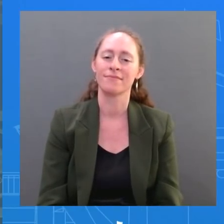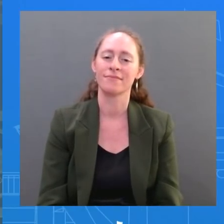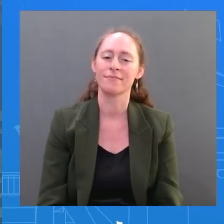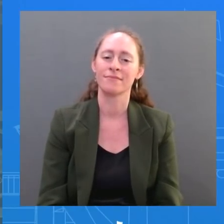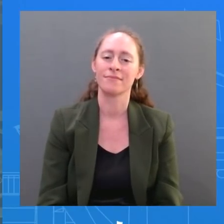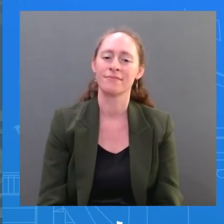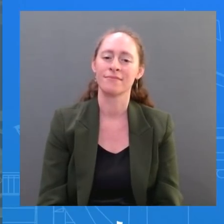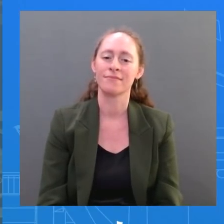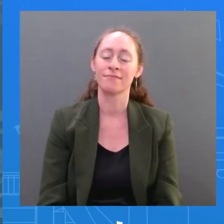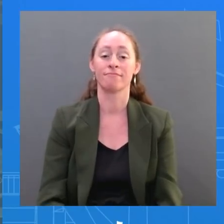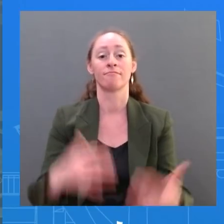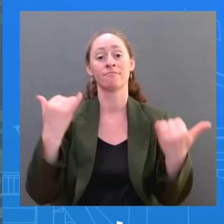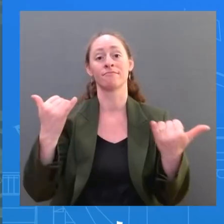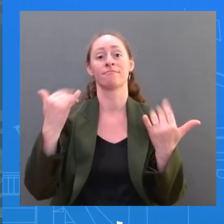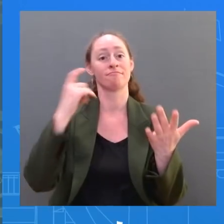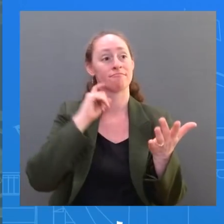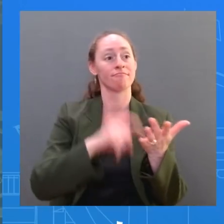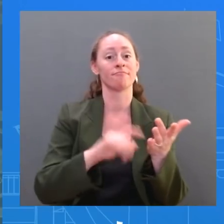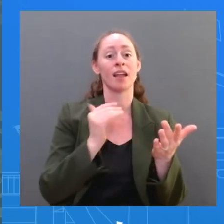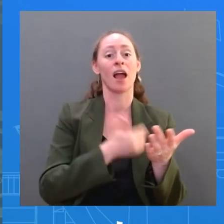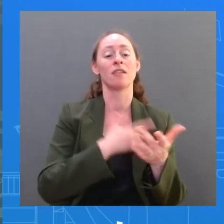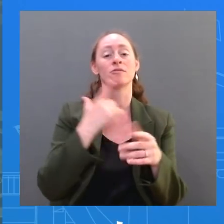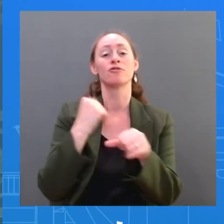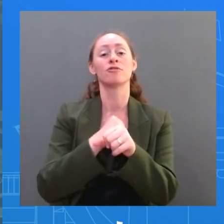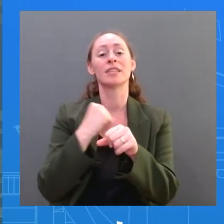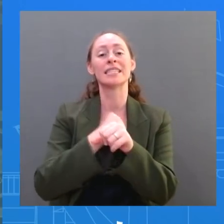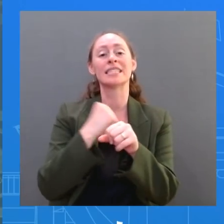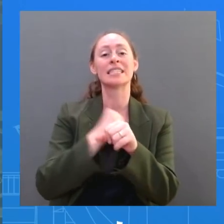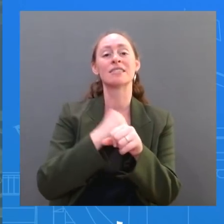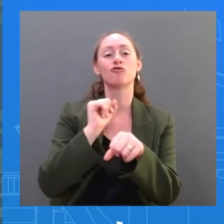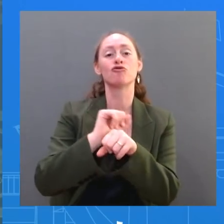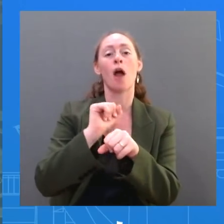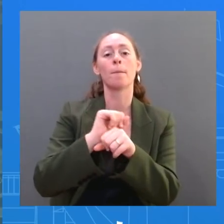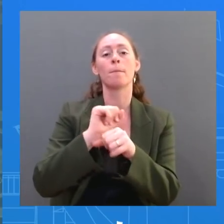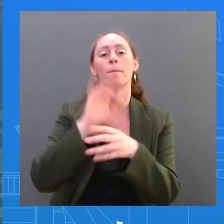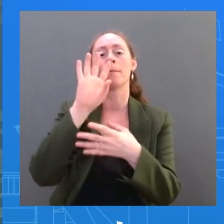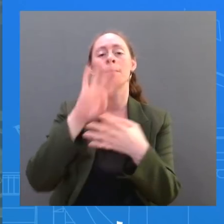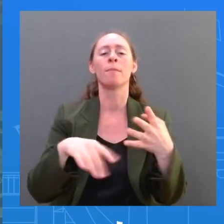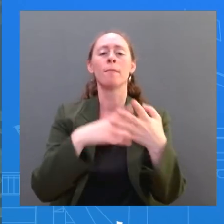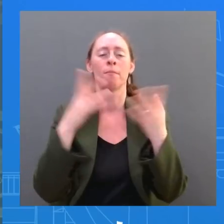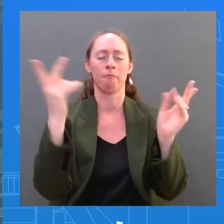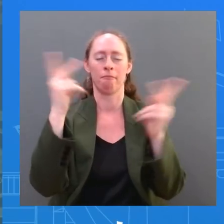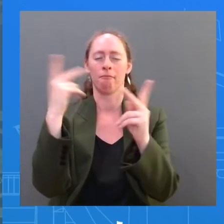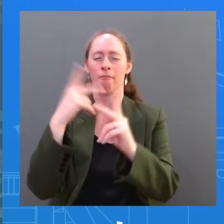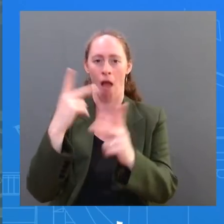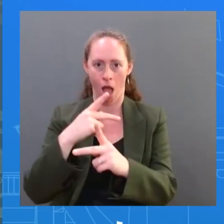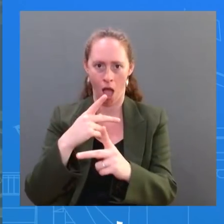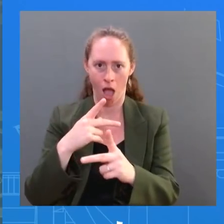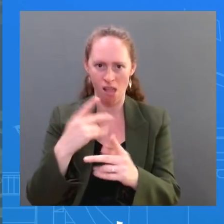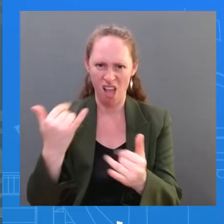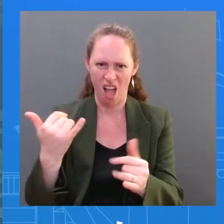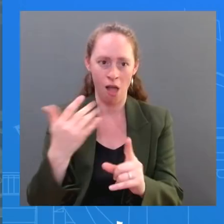which is incredibly important. And we've added jobs. We saw 1 million jobs added in this past quarter.